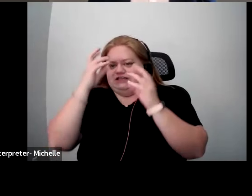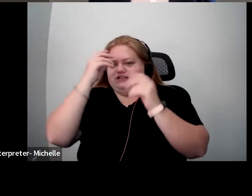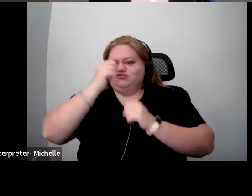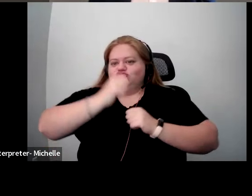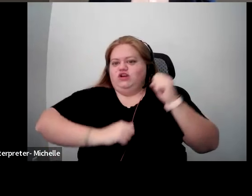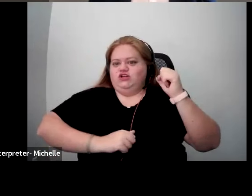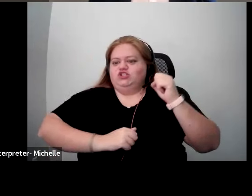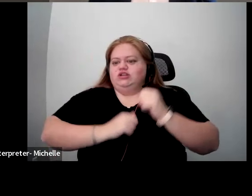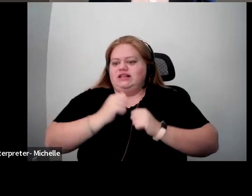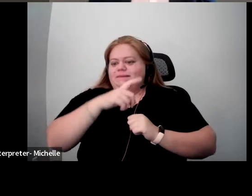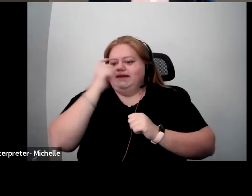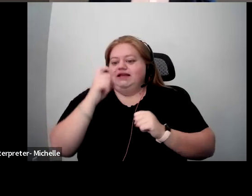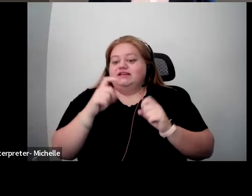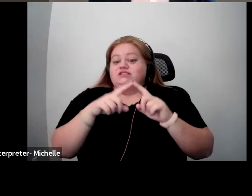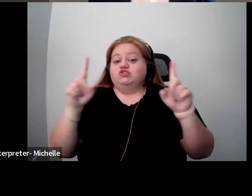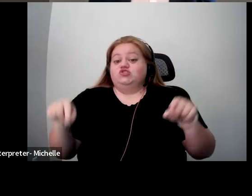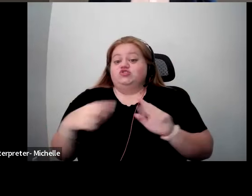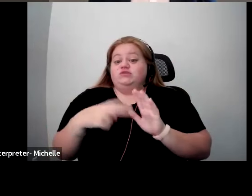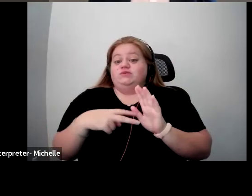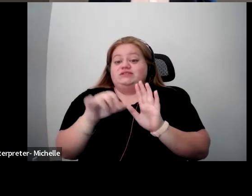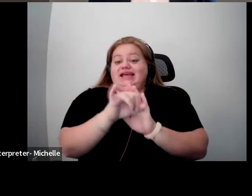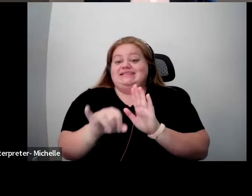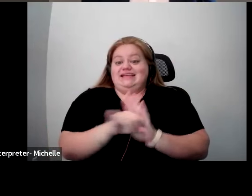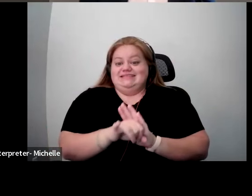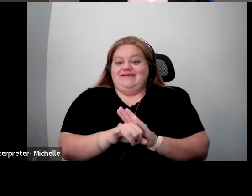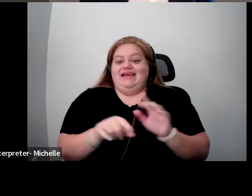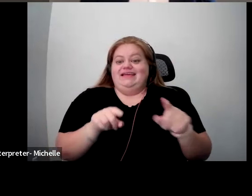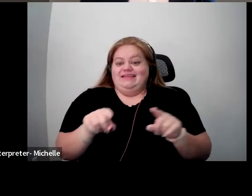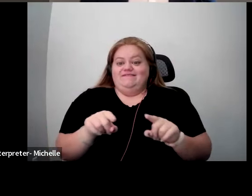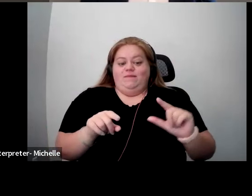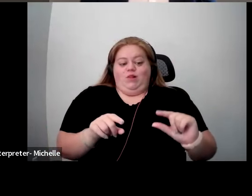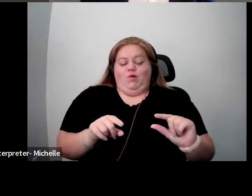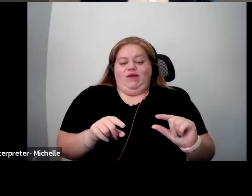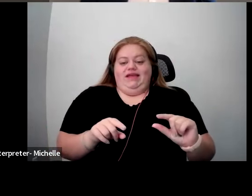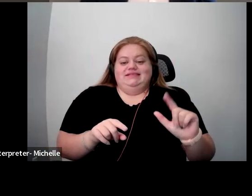because screen readers do identify the difference between those things